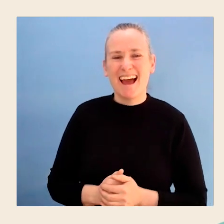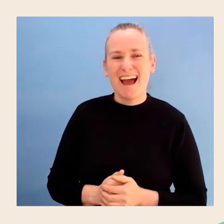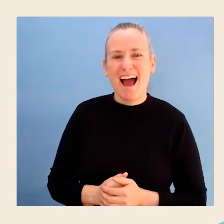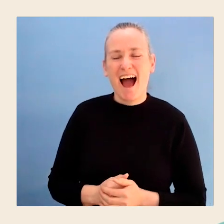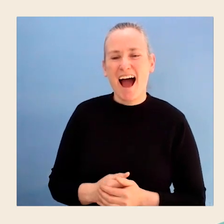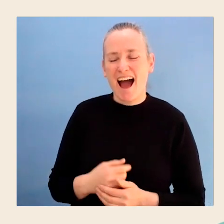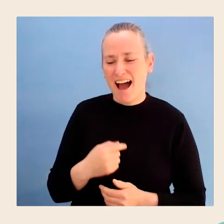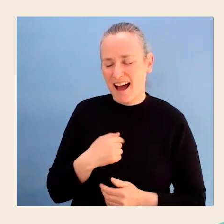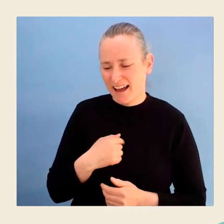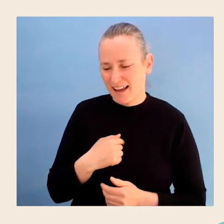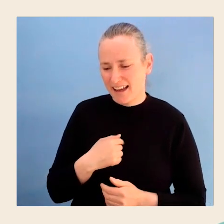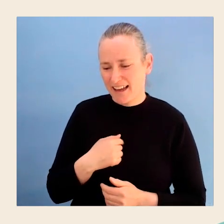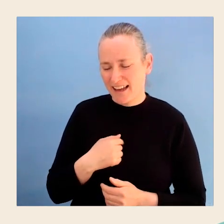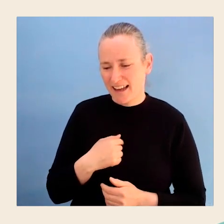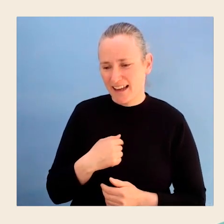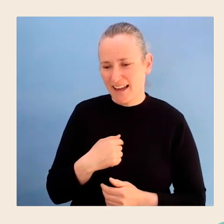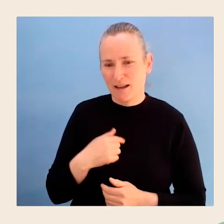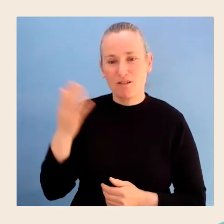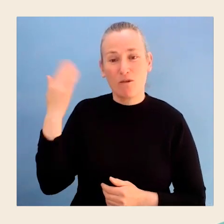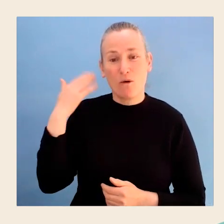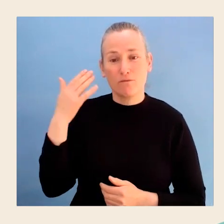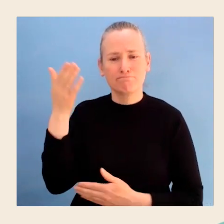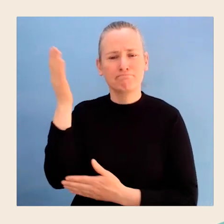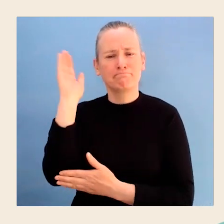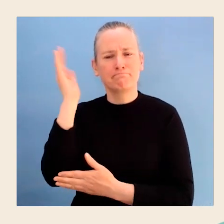I used to be a professor of mediaeval studies.